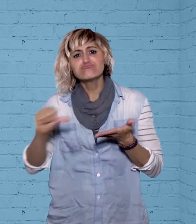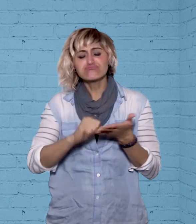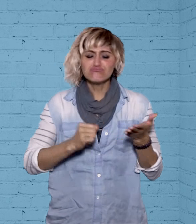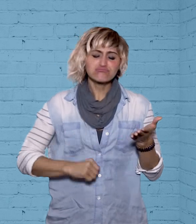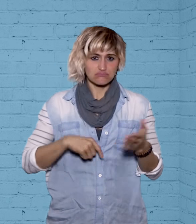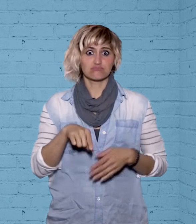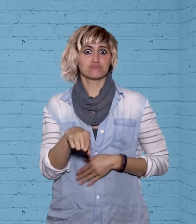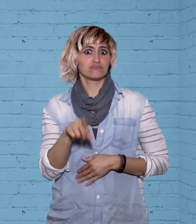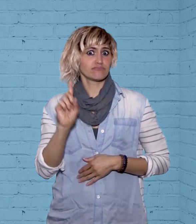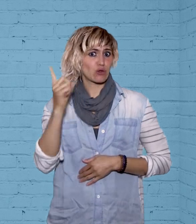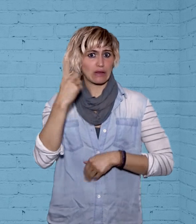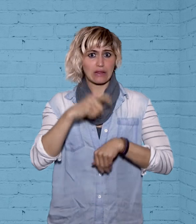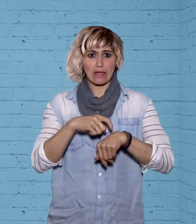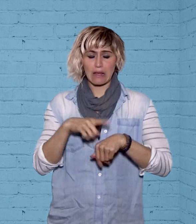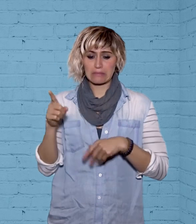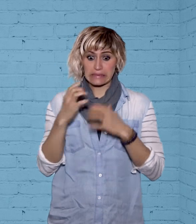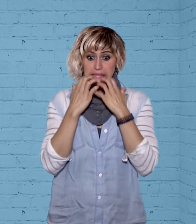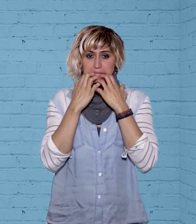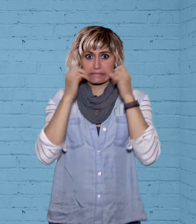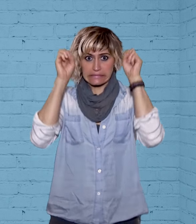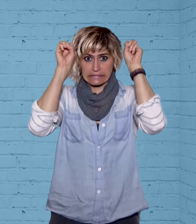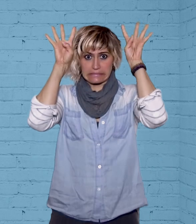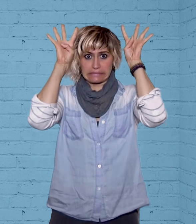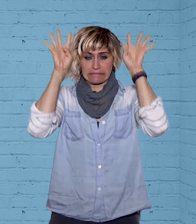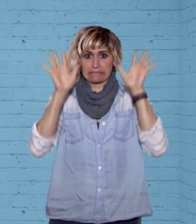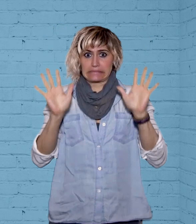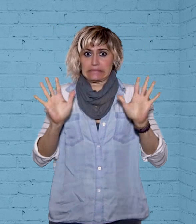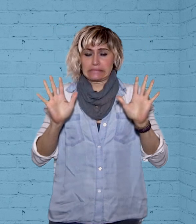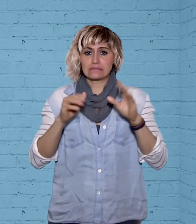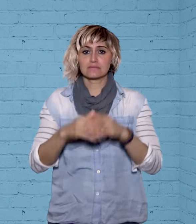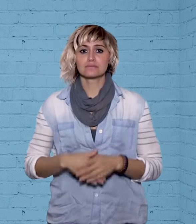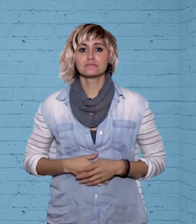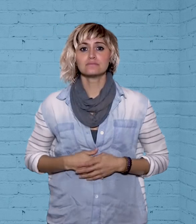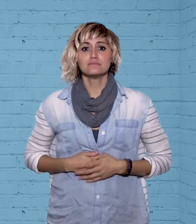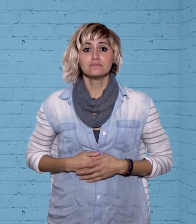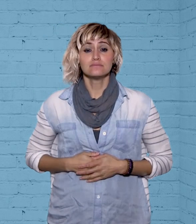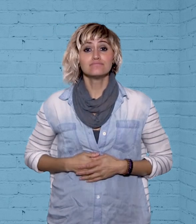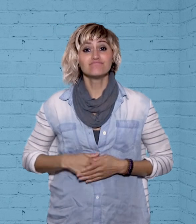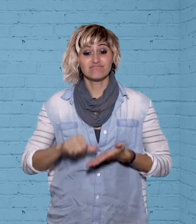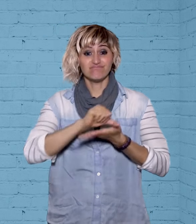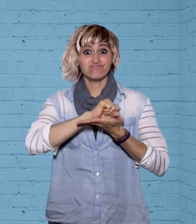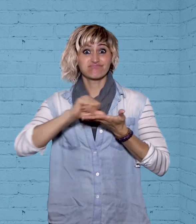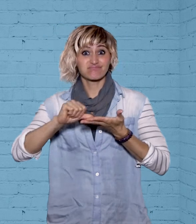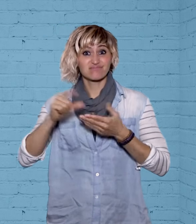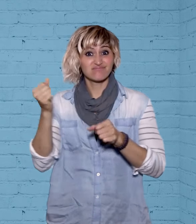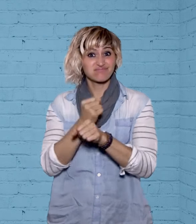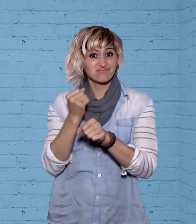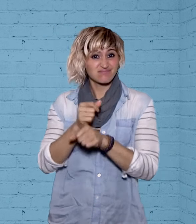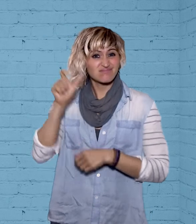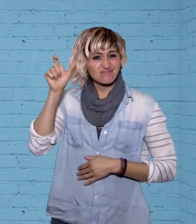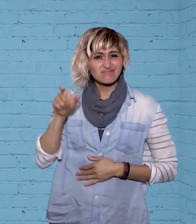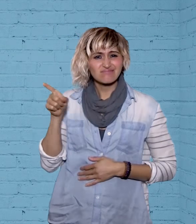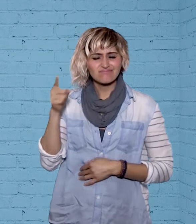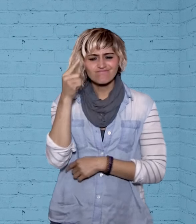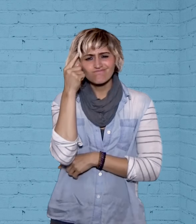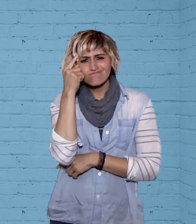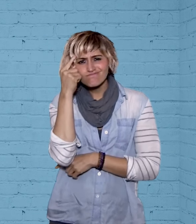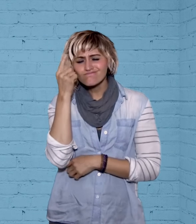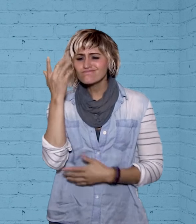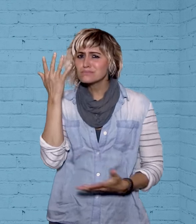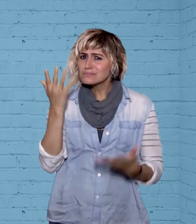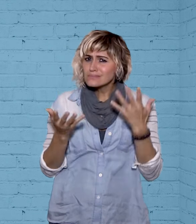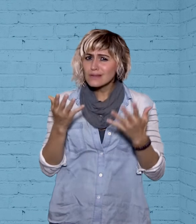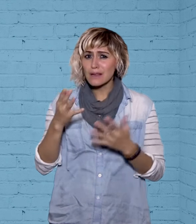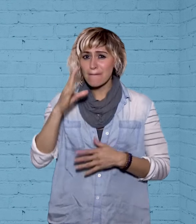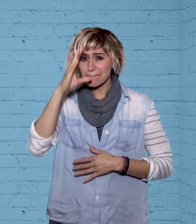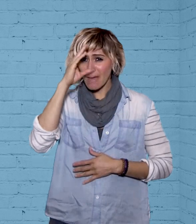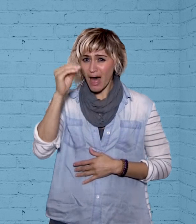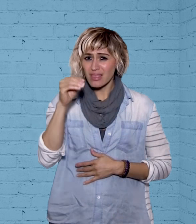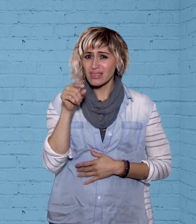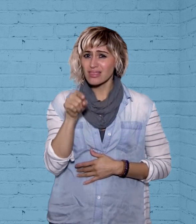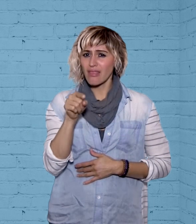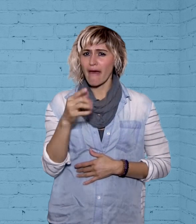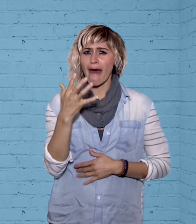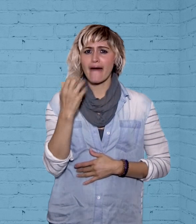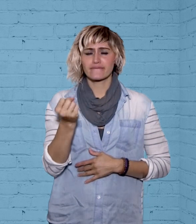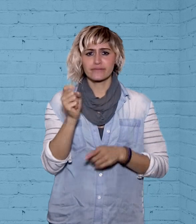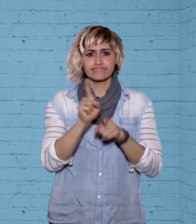he never saw this in his career before.